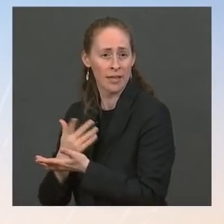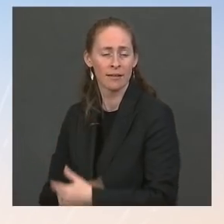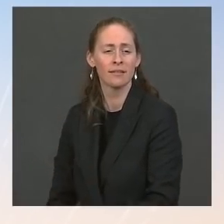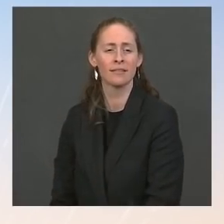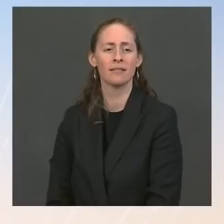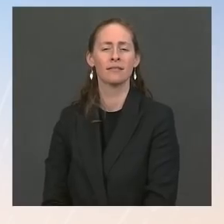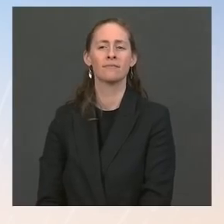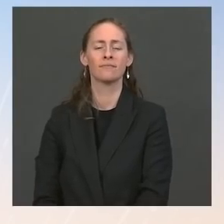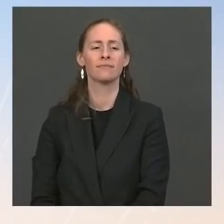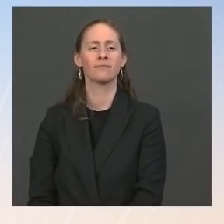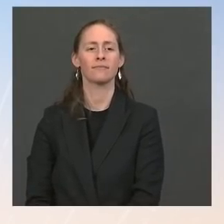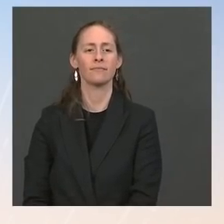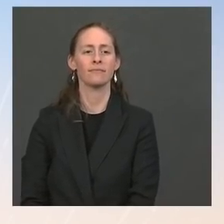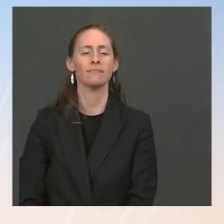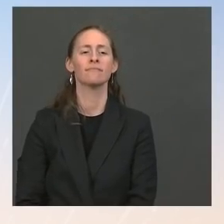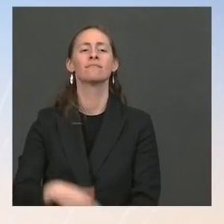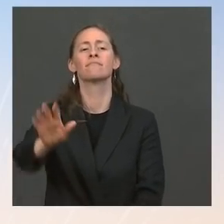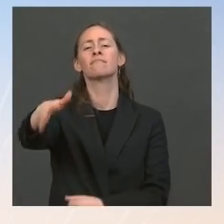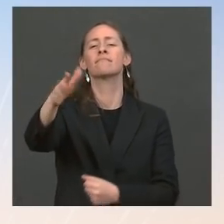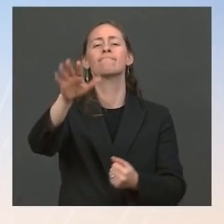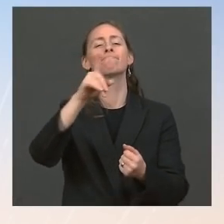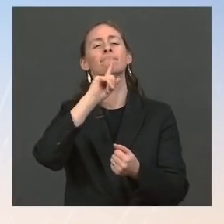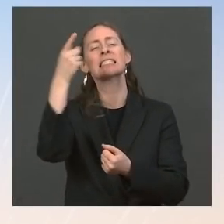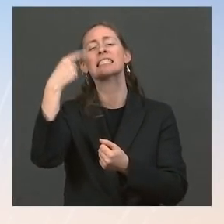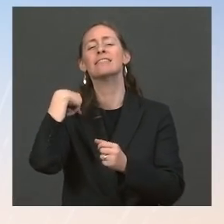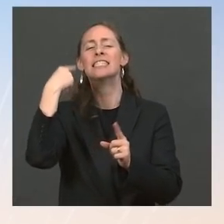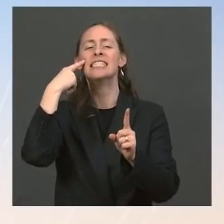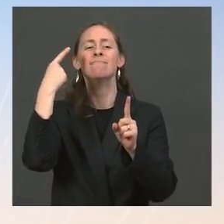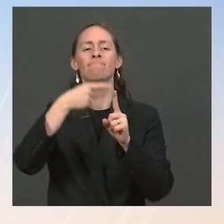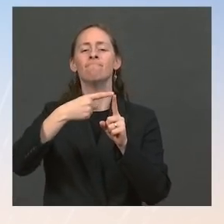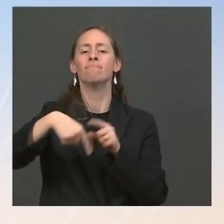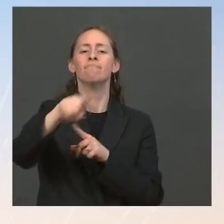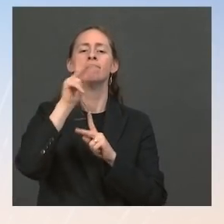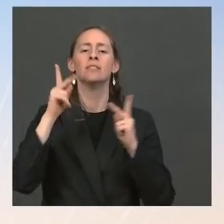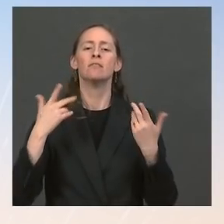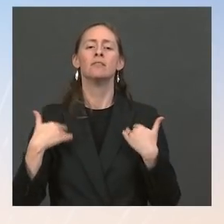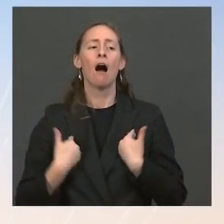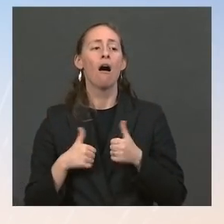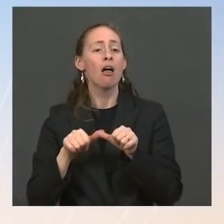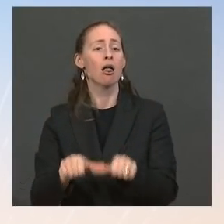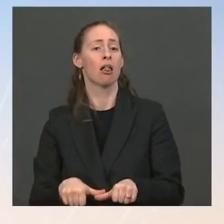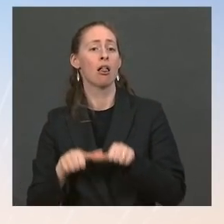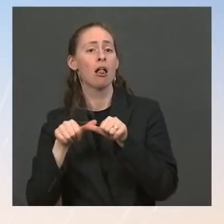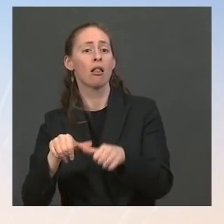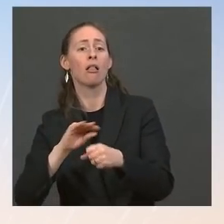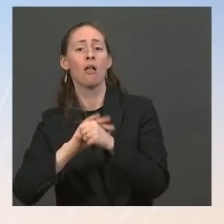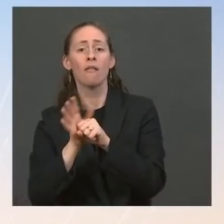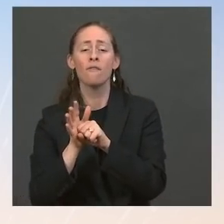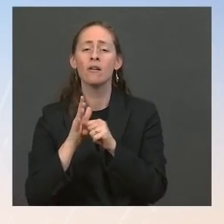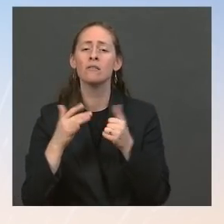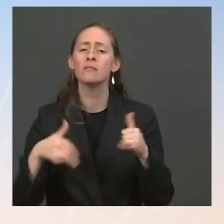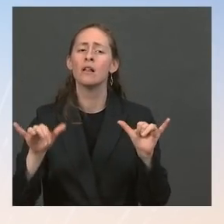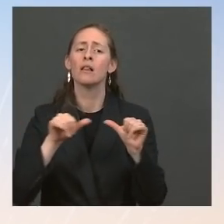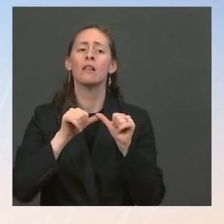We see that in poll after poll -- in your poll and many other polls that have come out around the country. People are sick and tired of COVID